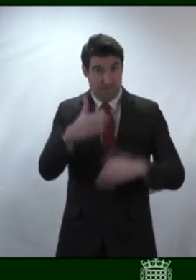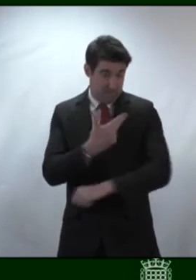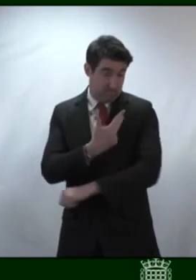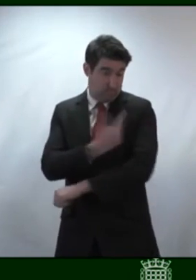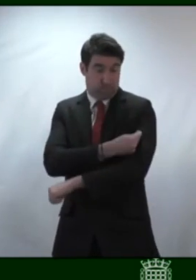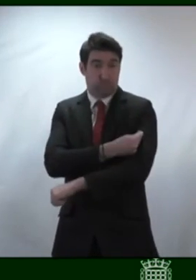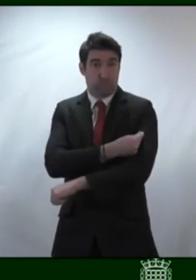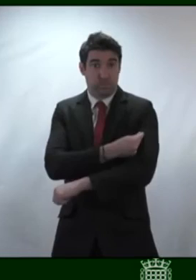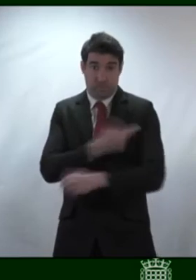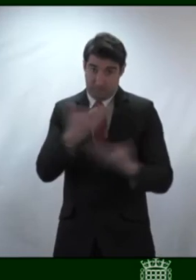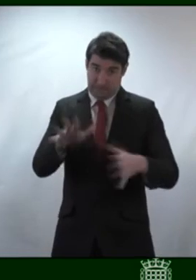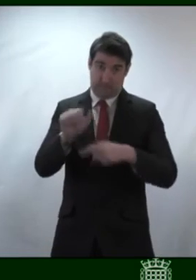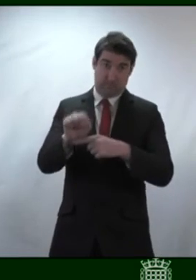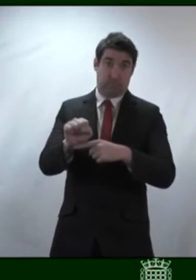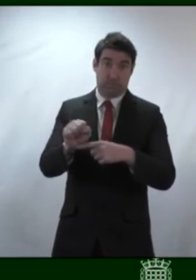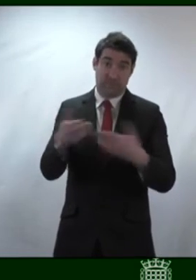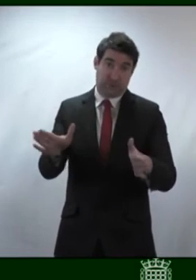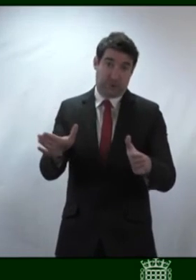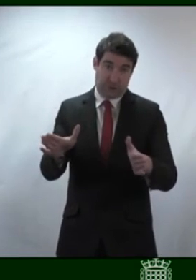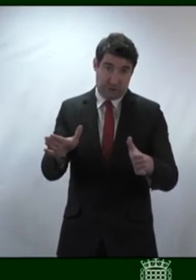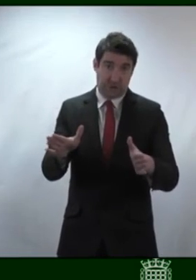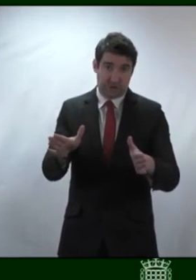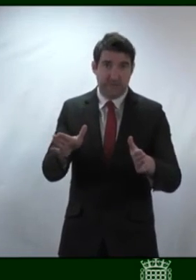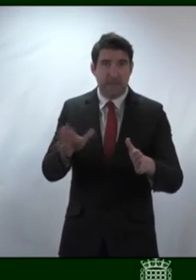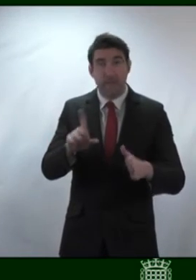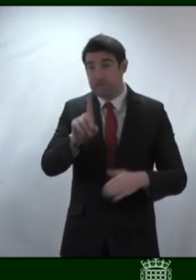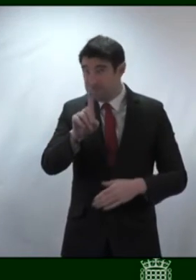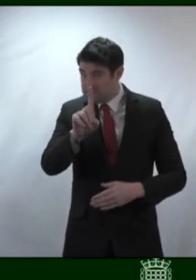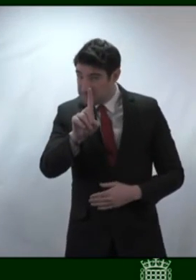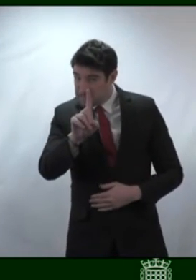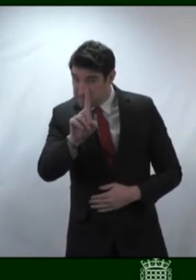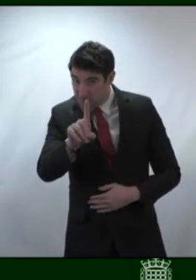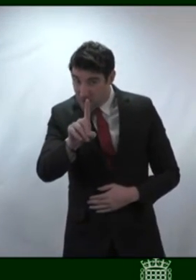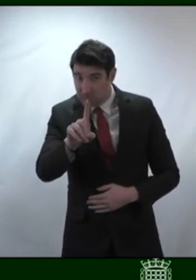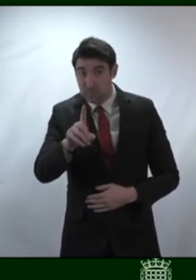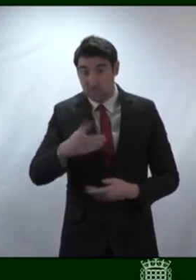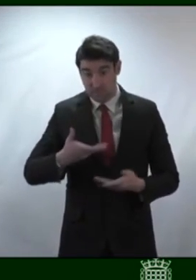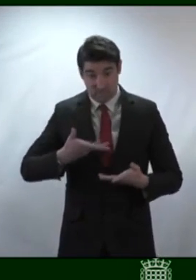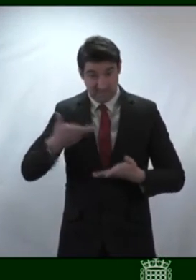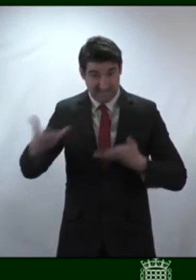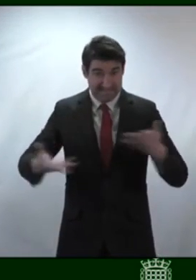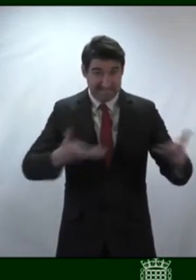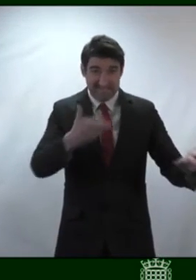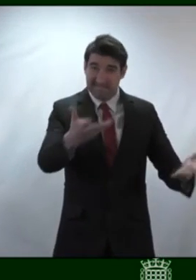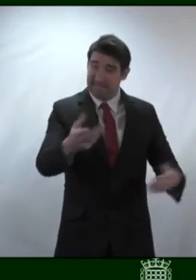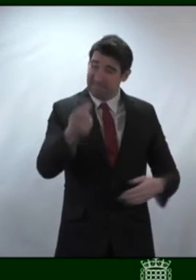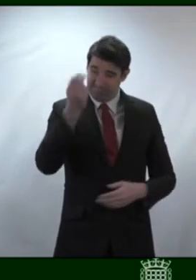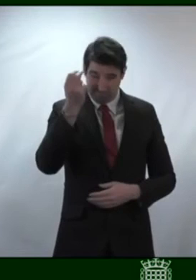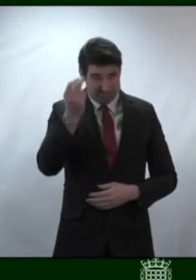must remember that transmission takes place asymptomatically in so many cases: